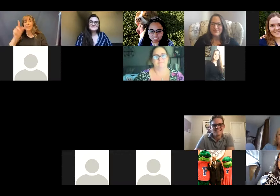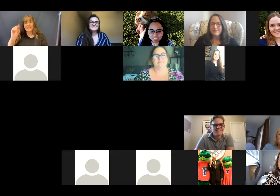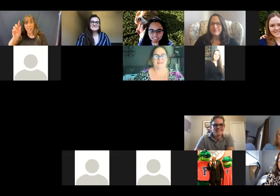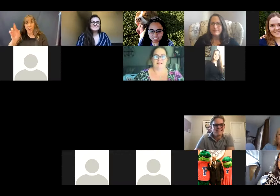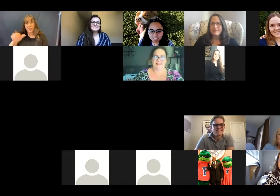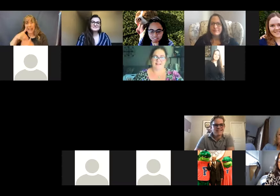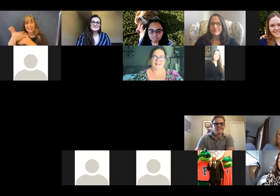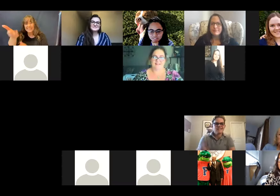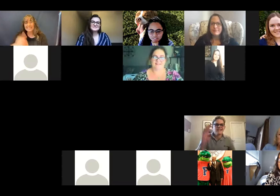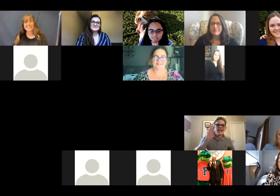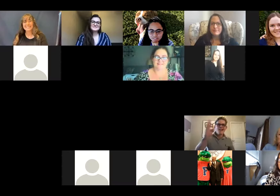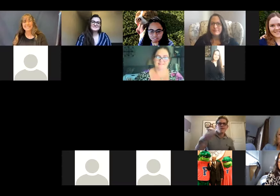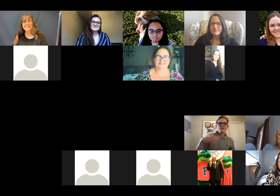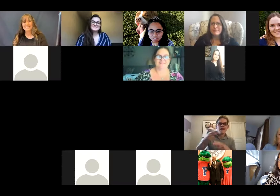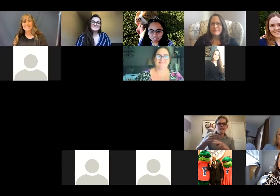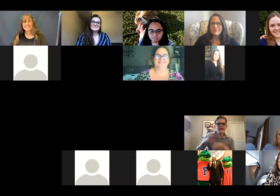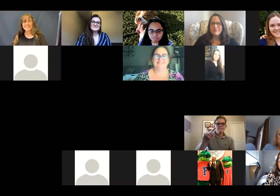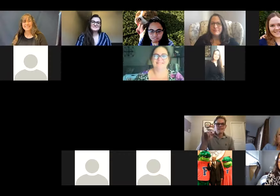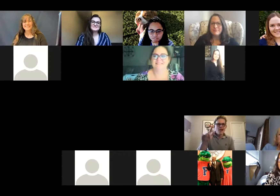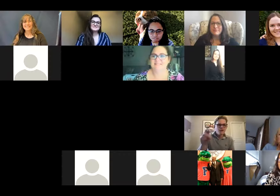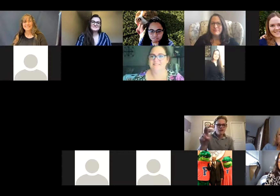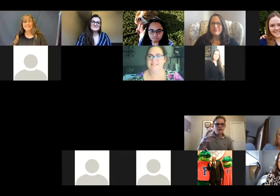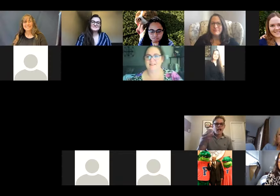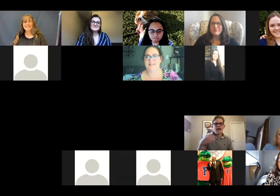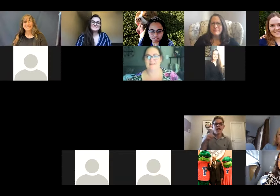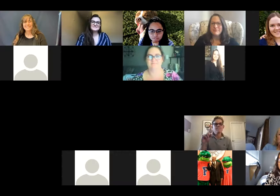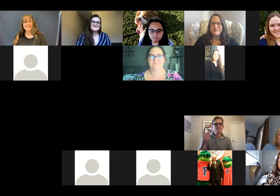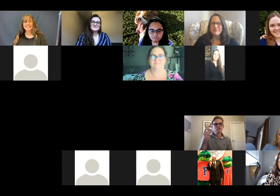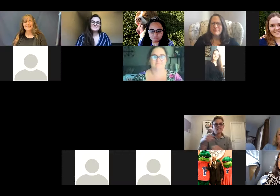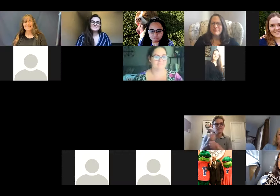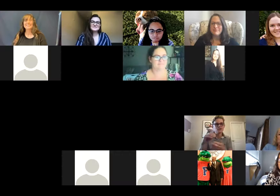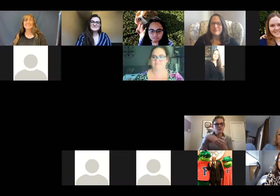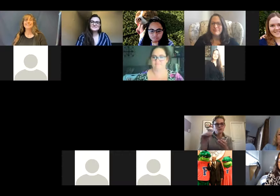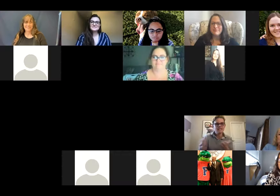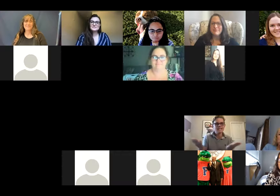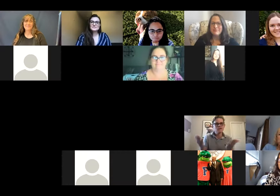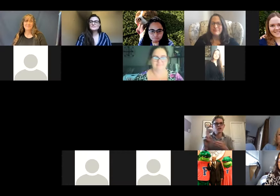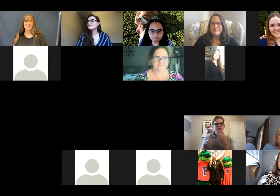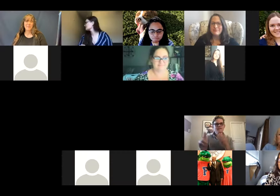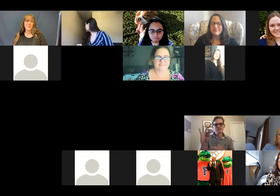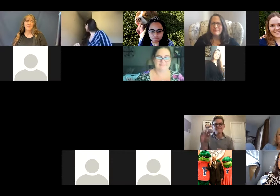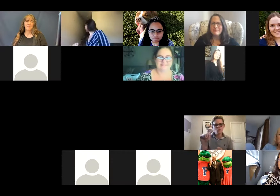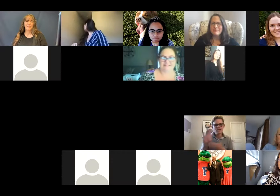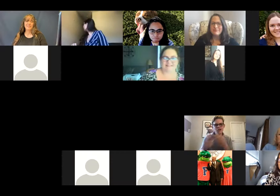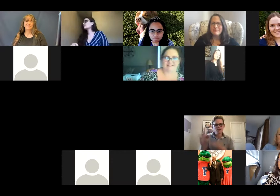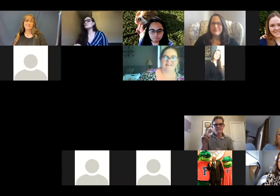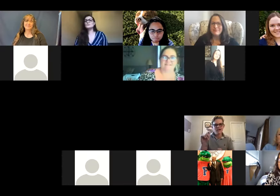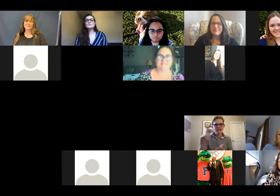Hi. Hello. My name is Tyler. I'm a first year student here at the University